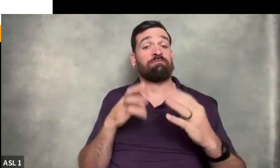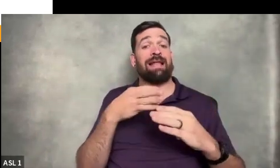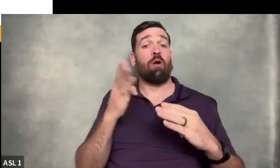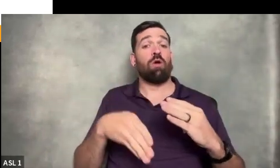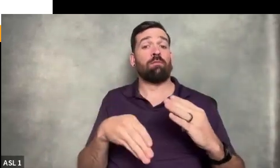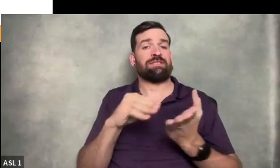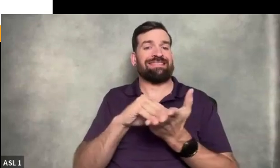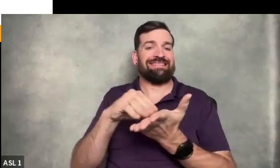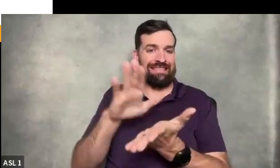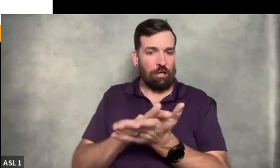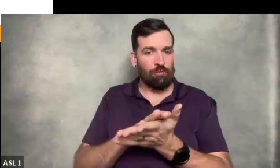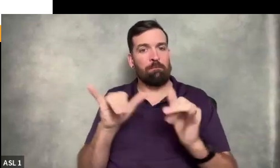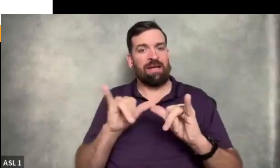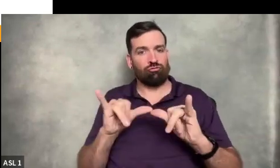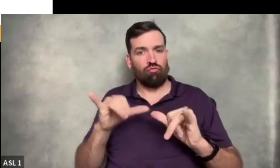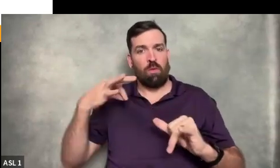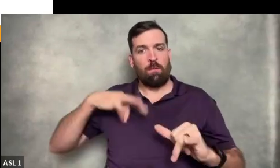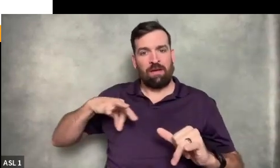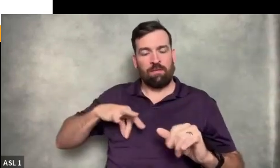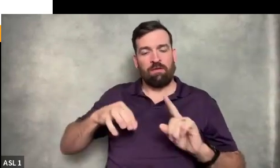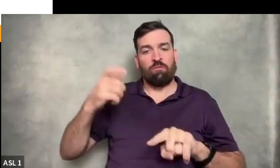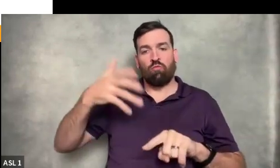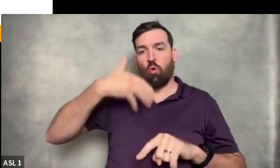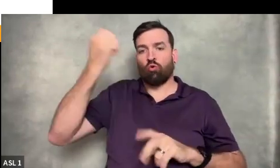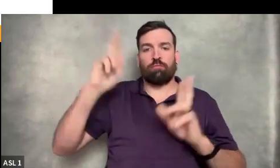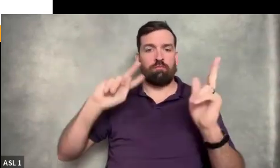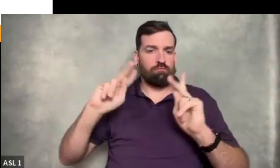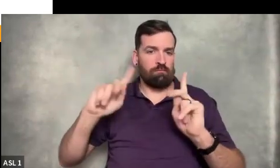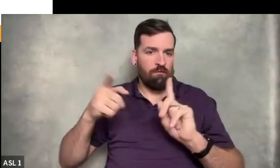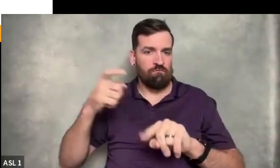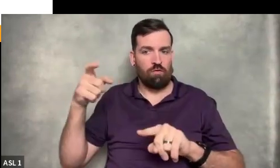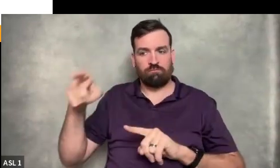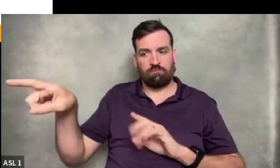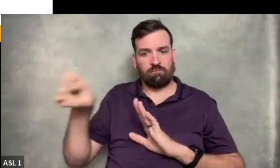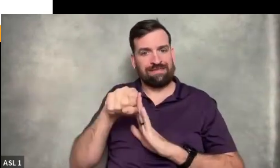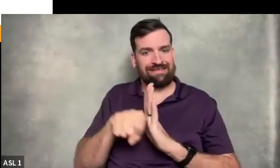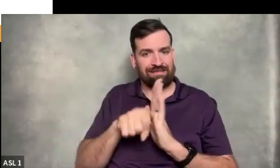the measurable benefit older individual should derive from the state plan goals, objectives,